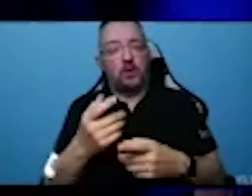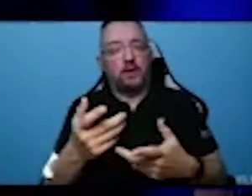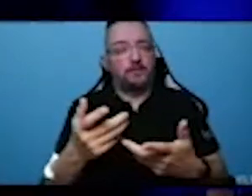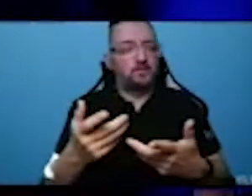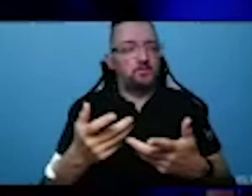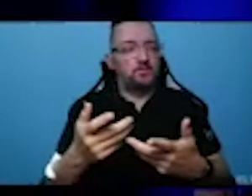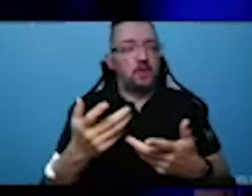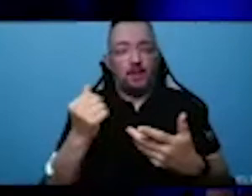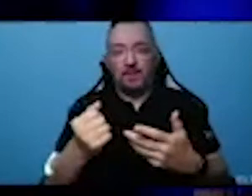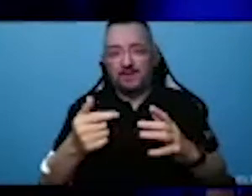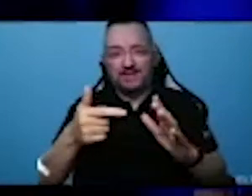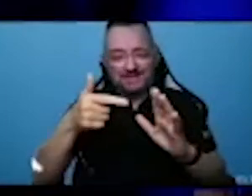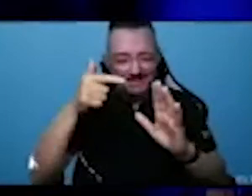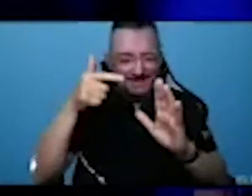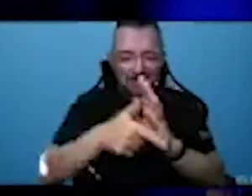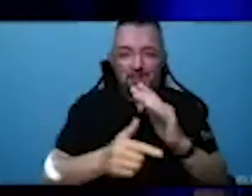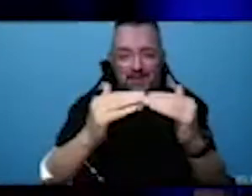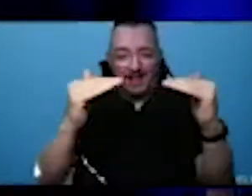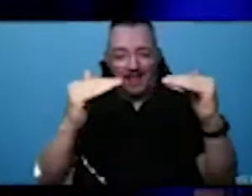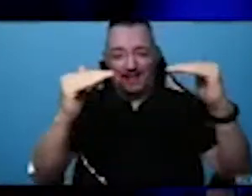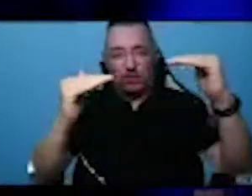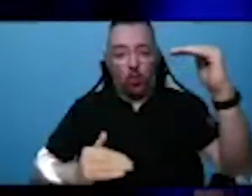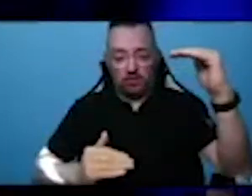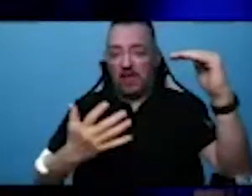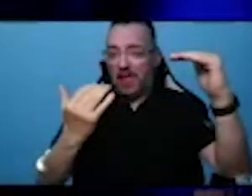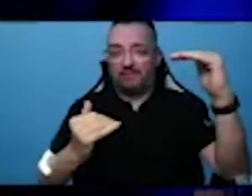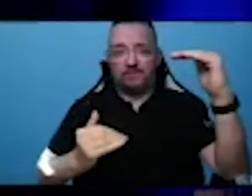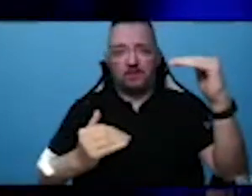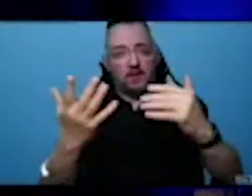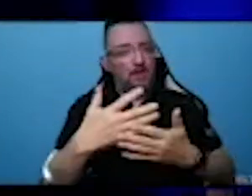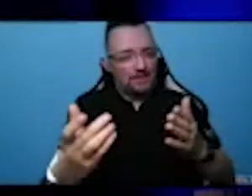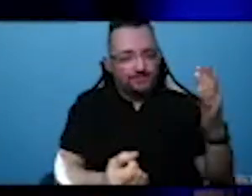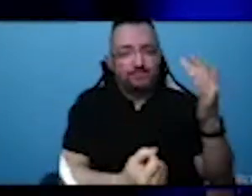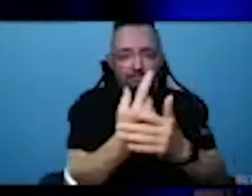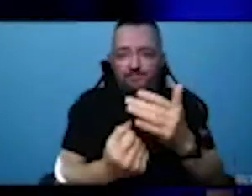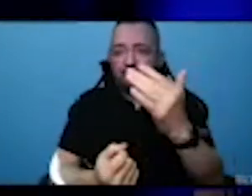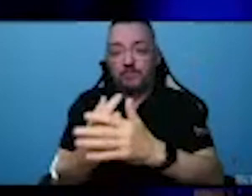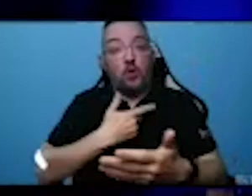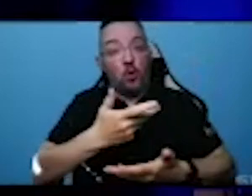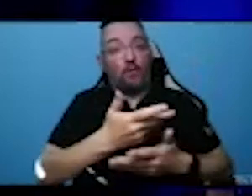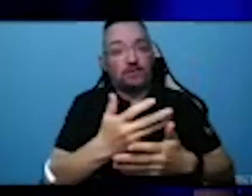inequalities in our society came up in every conversation we had. In our Working Group we tried very hard